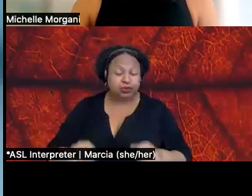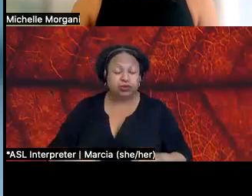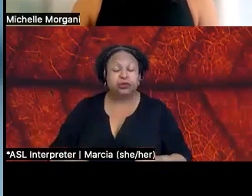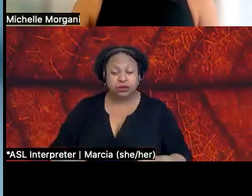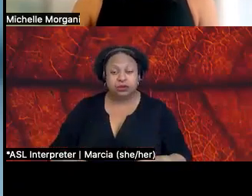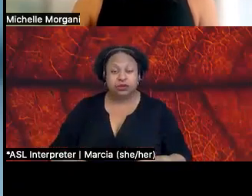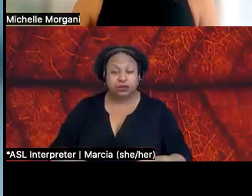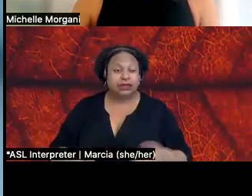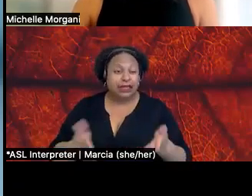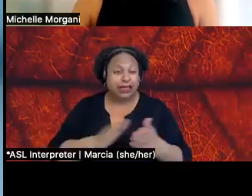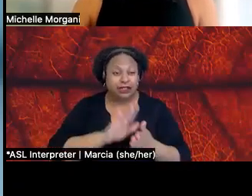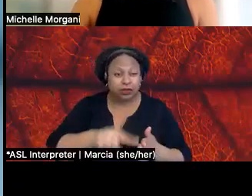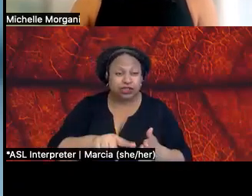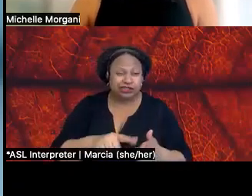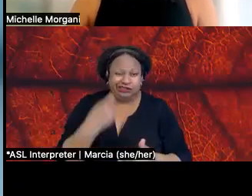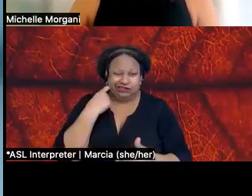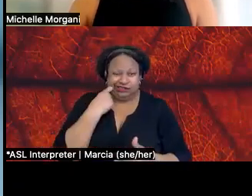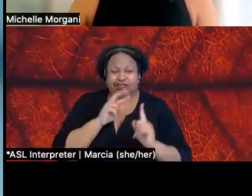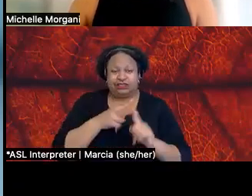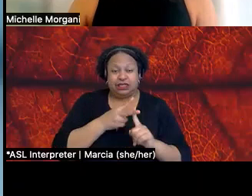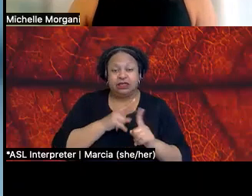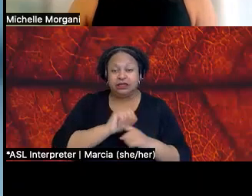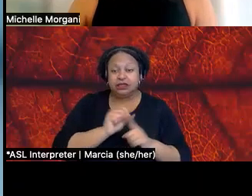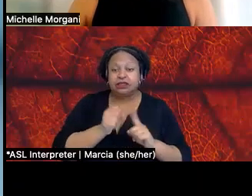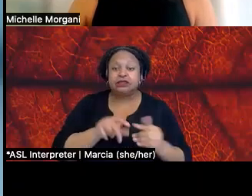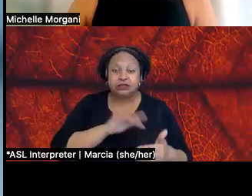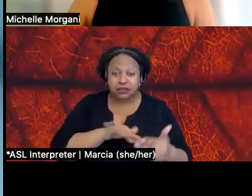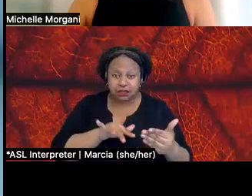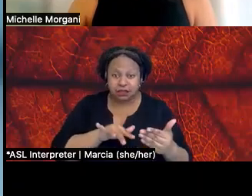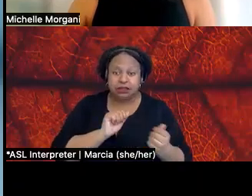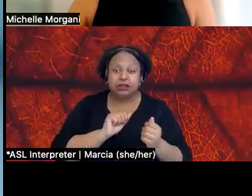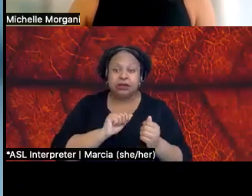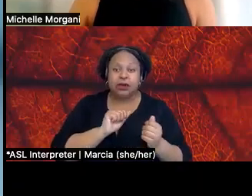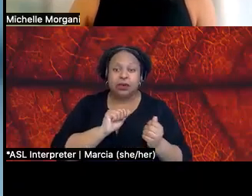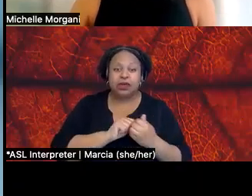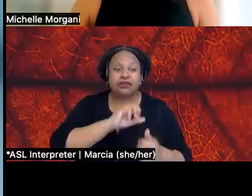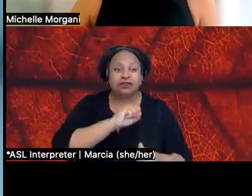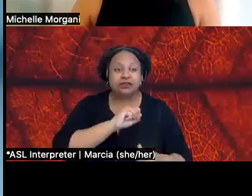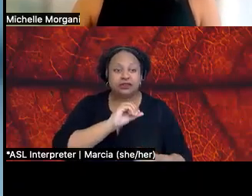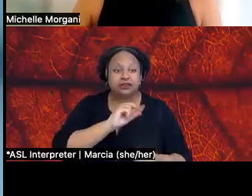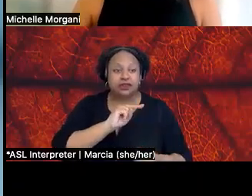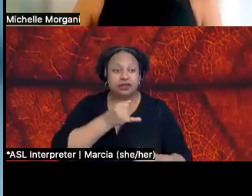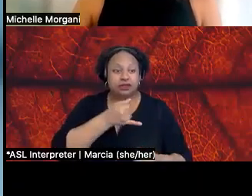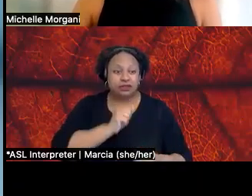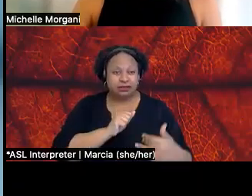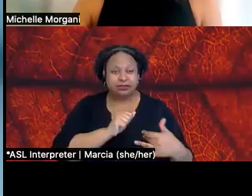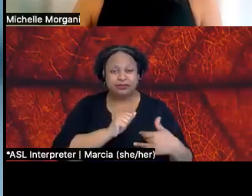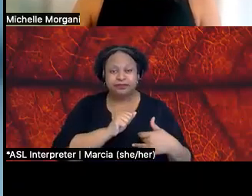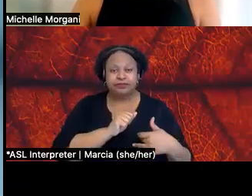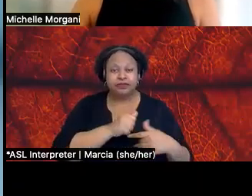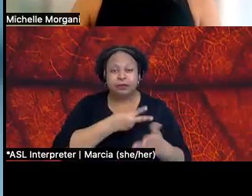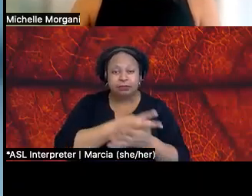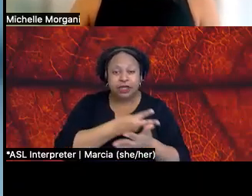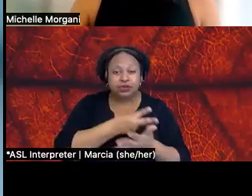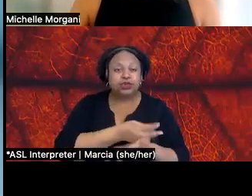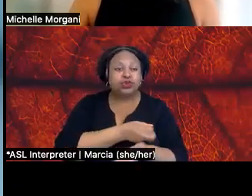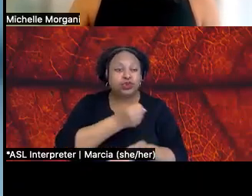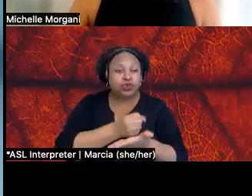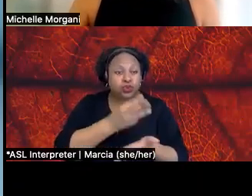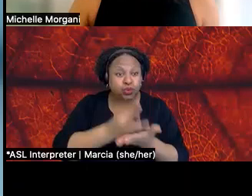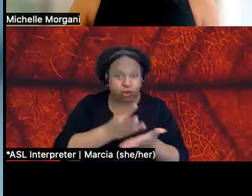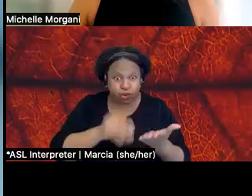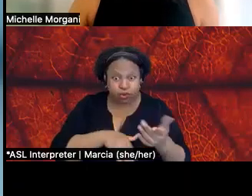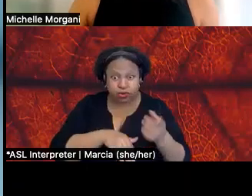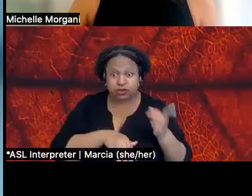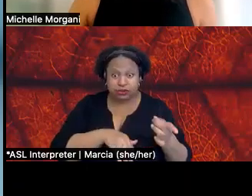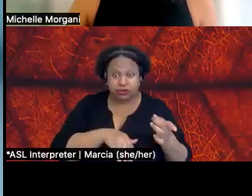second case study with Sonya, the Masters of Social Work student, where I actually define